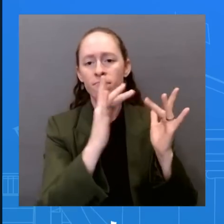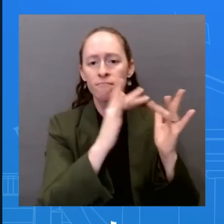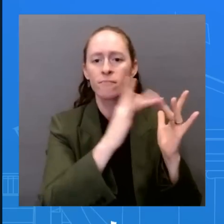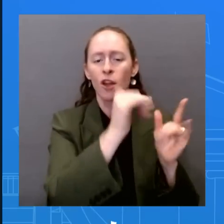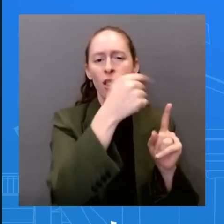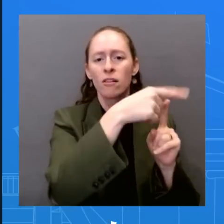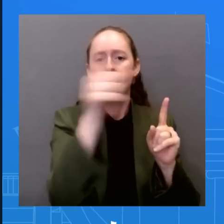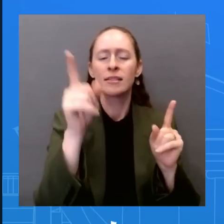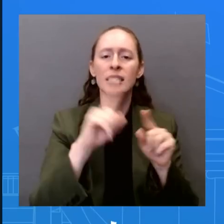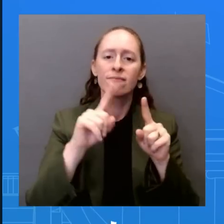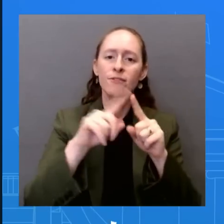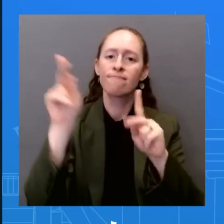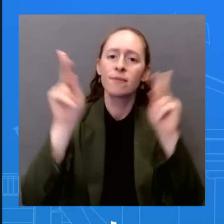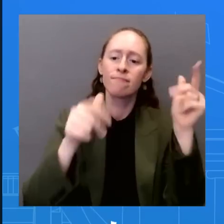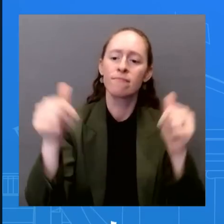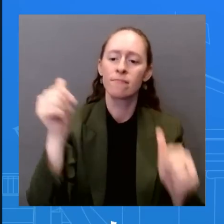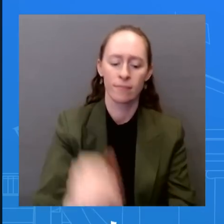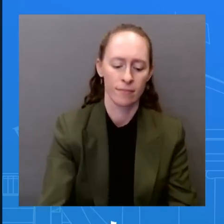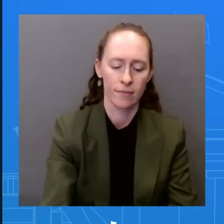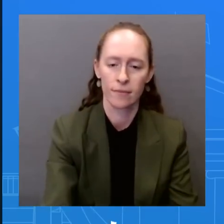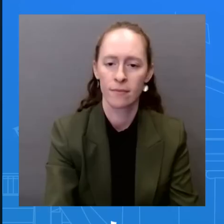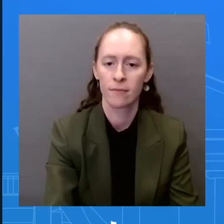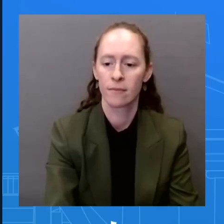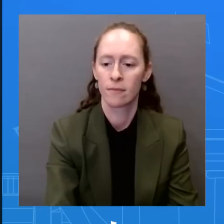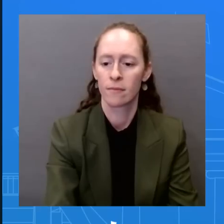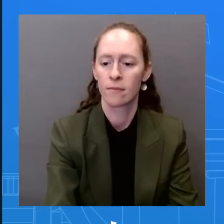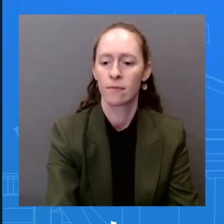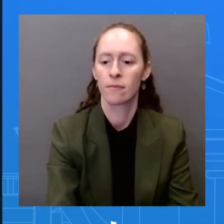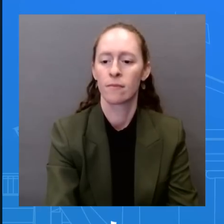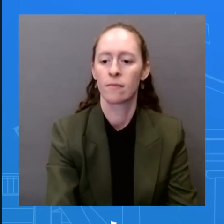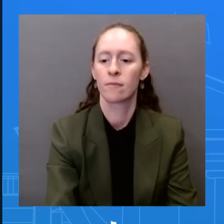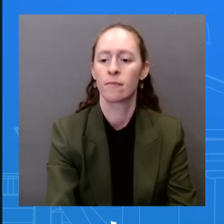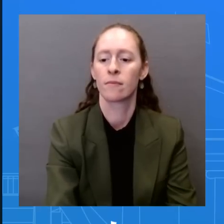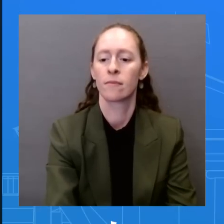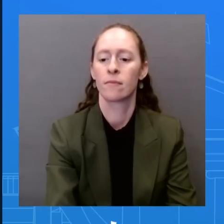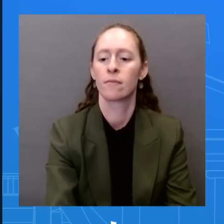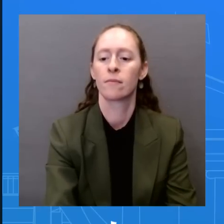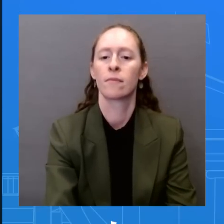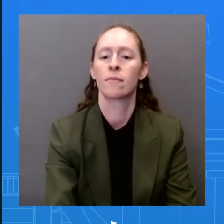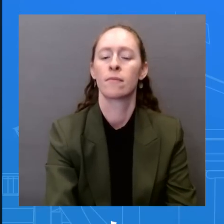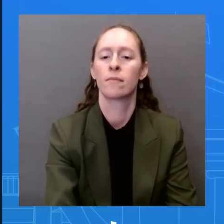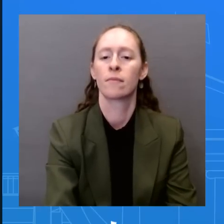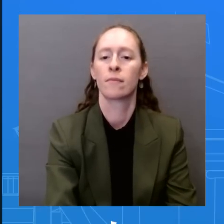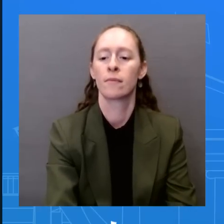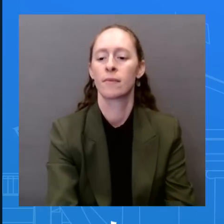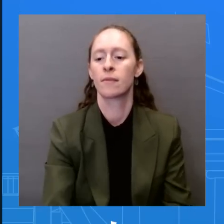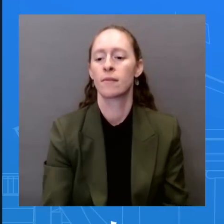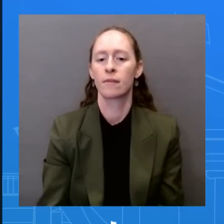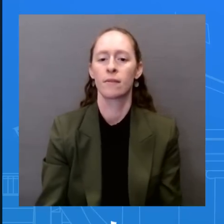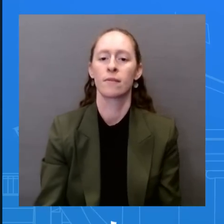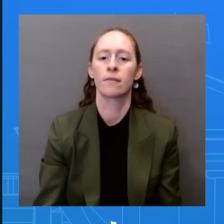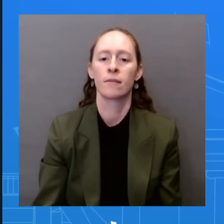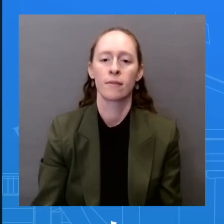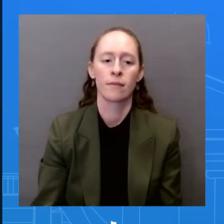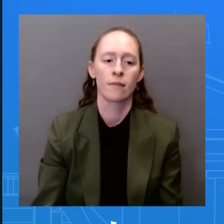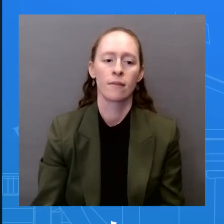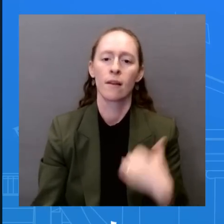We've been here, again -- again, this time last year. And we think Congress can get this done in time. The Press: Just to be clear: The President will have those meetings